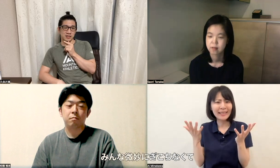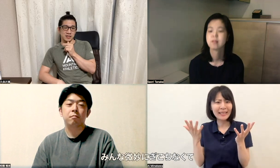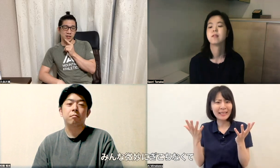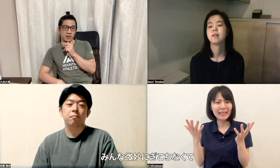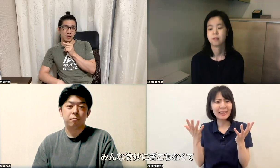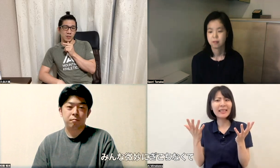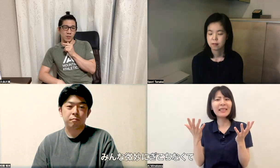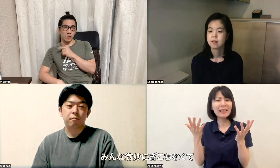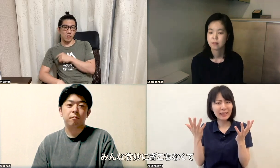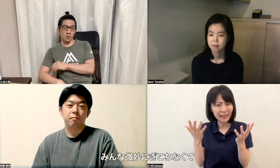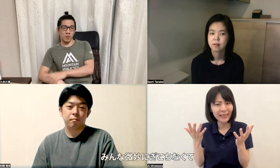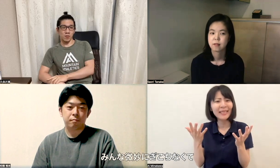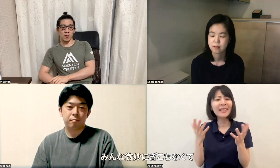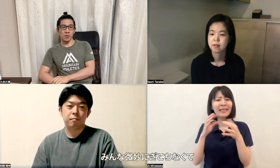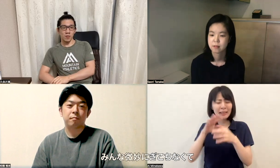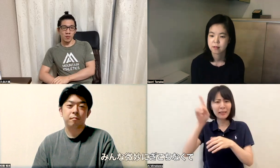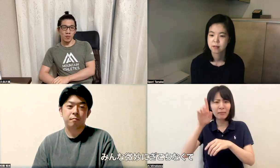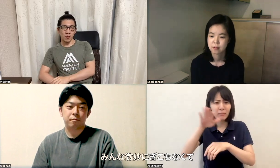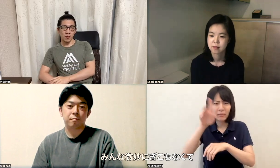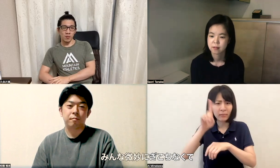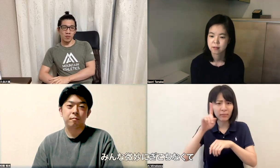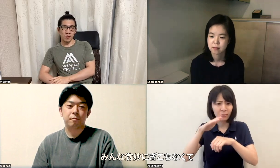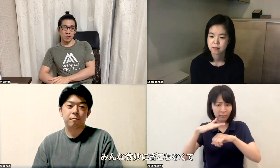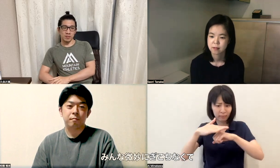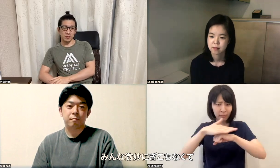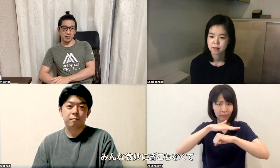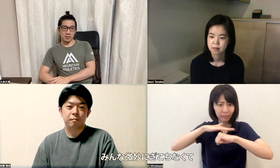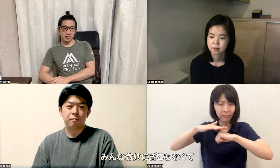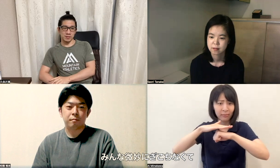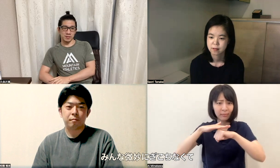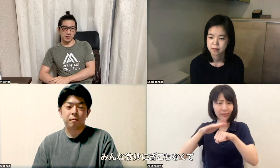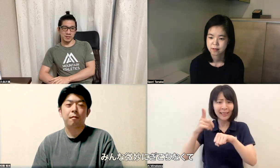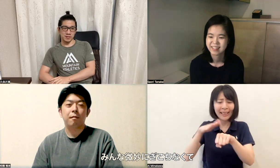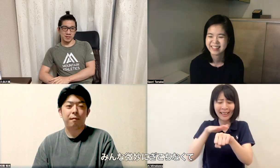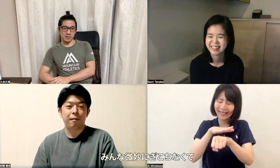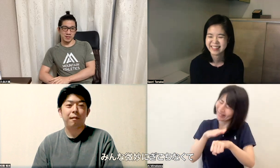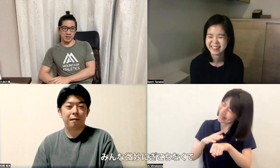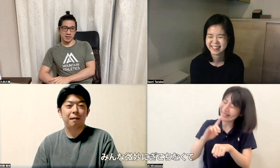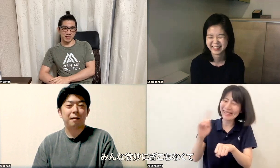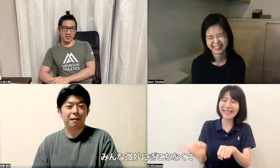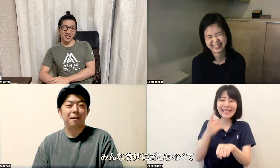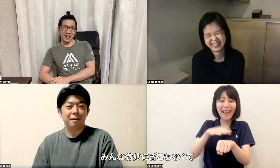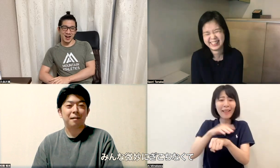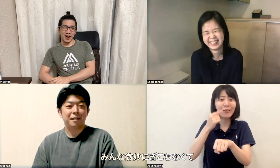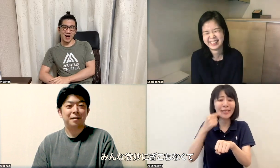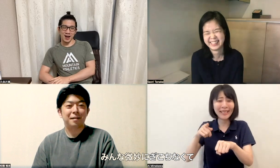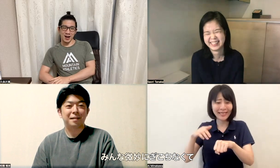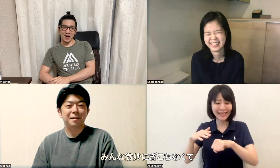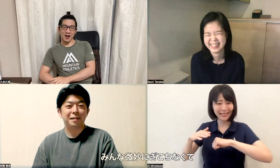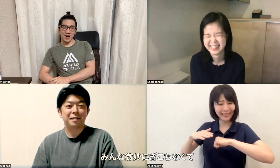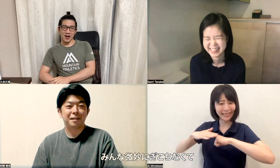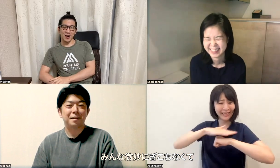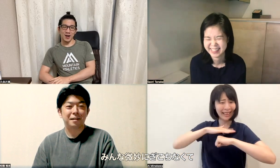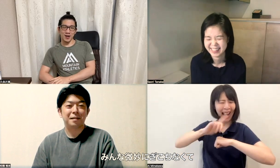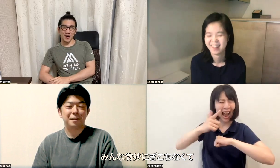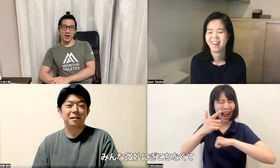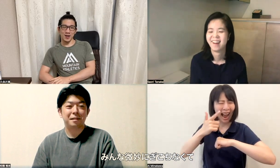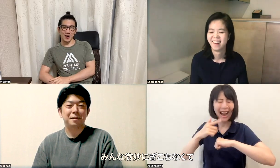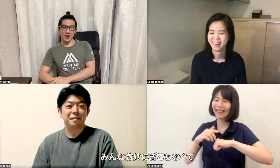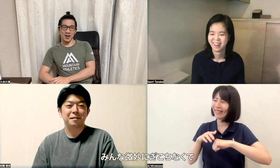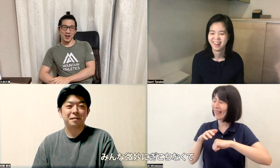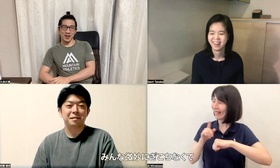everyone gets a little awkward.